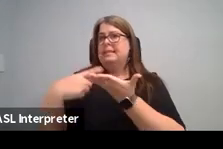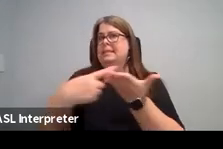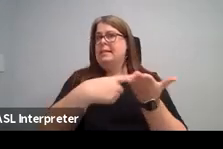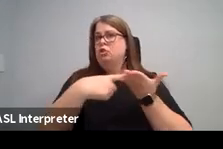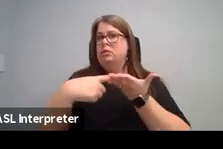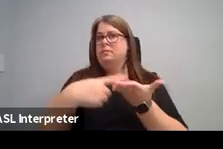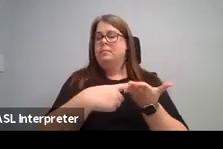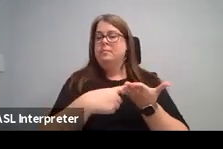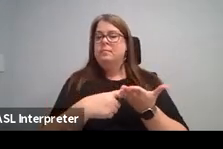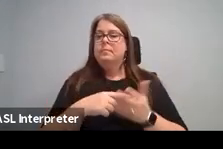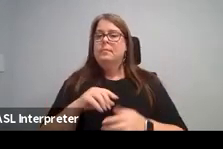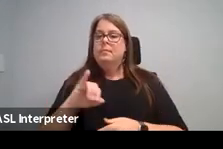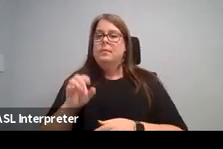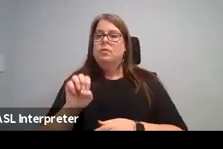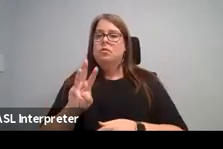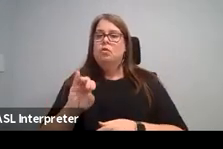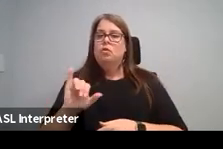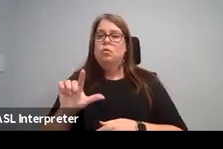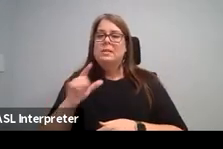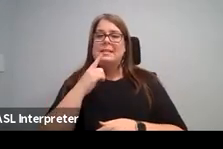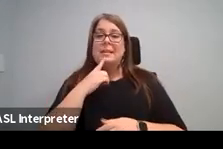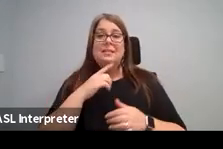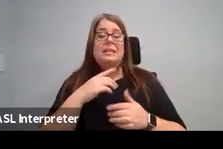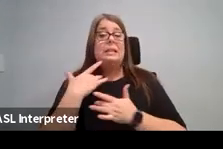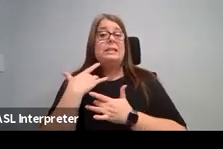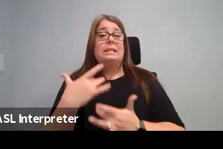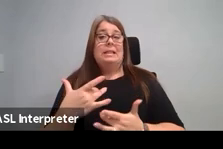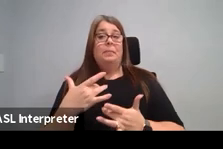Jewyl Alderson Clarke, SDCOE: Yeah, in general, I think people were worried because we did reach the limit